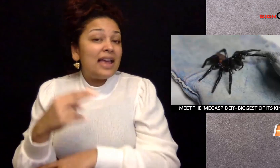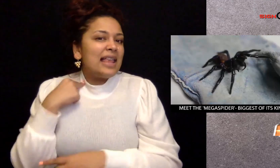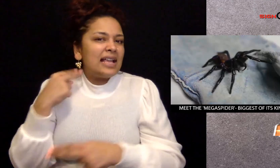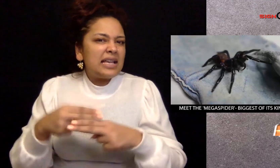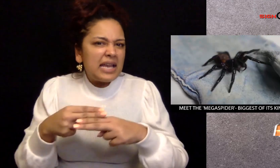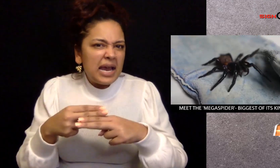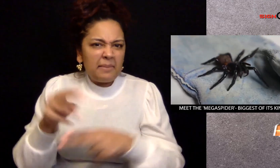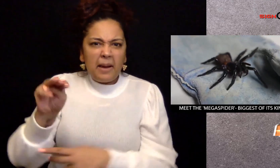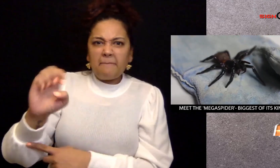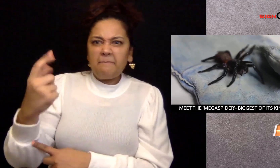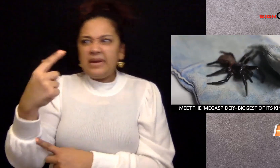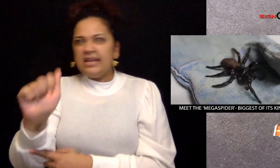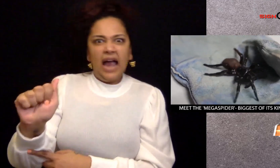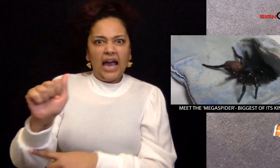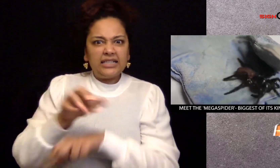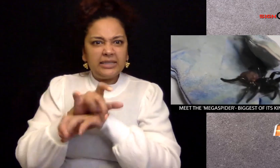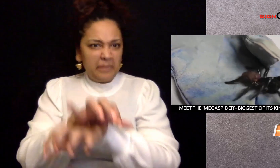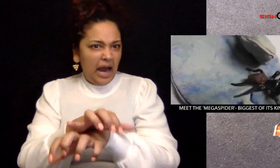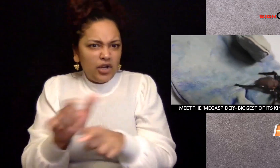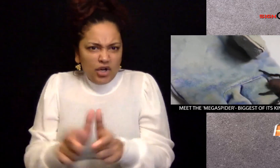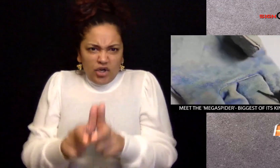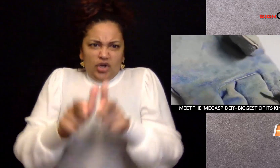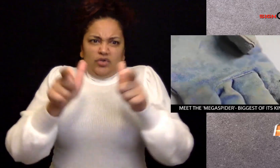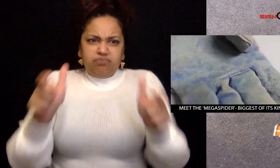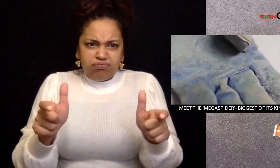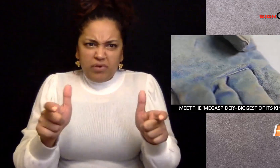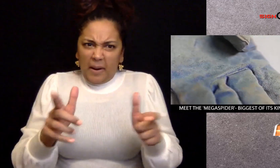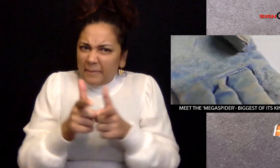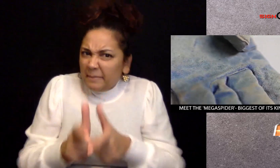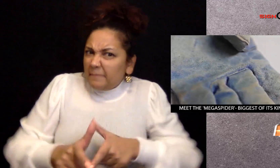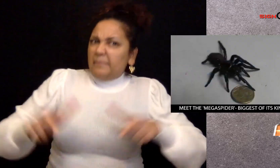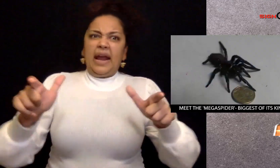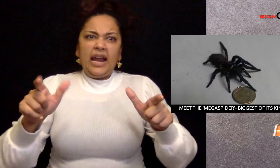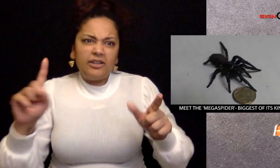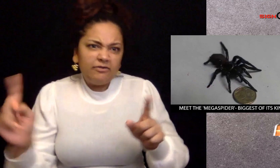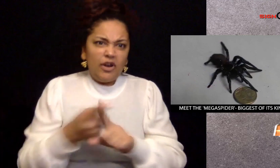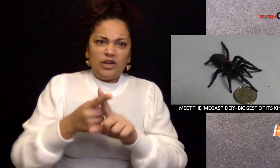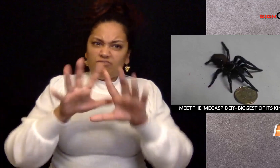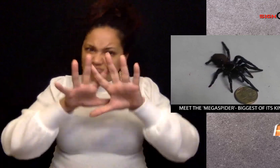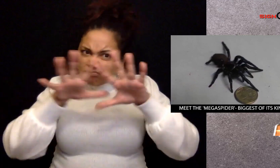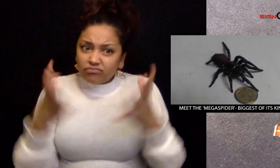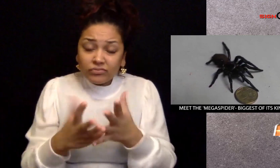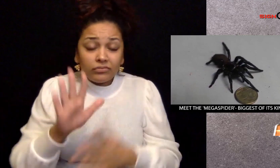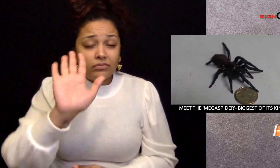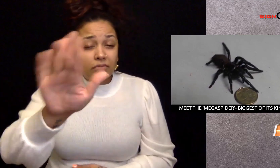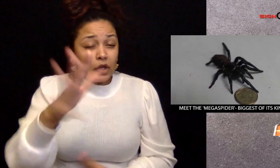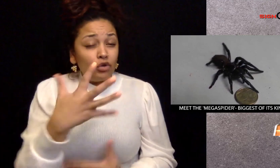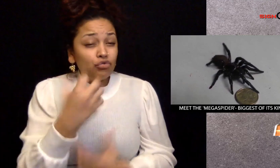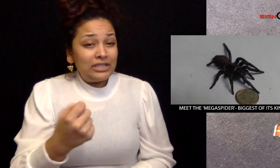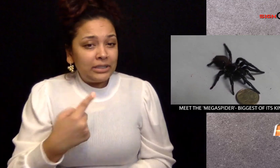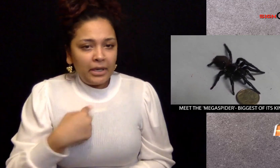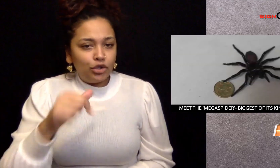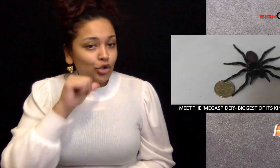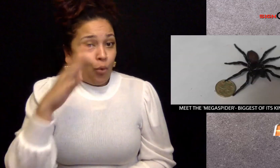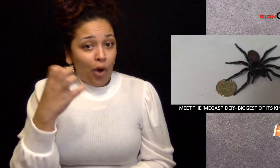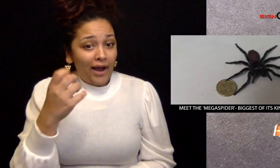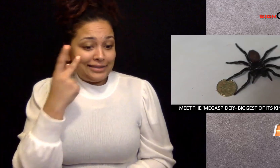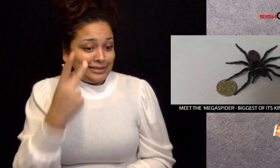a funnel web spider nicknamed mega spider and it is the biggest of its kind ever and